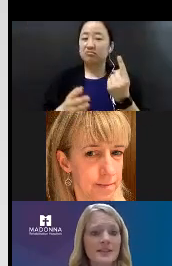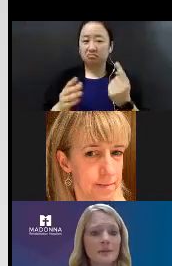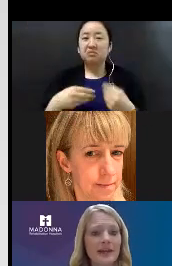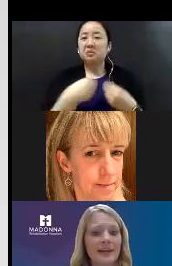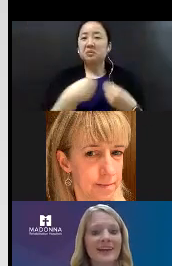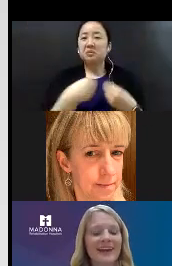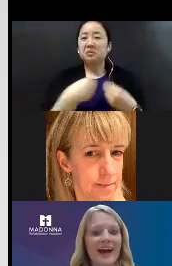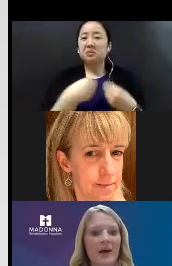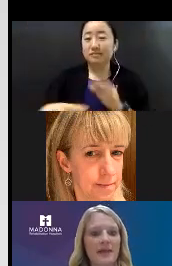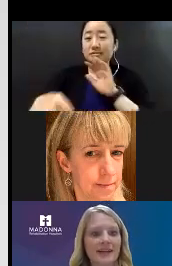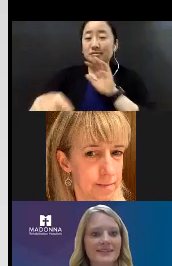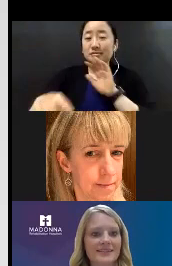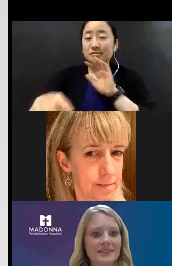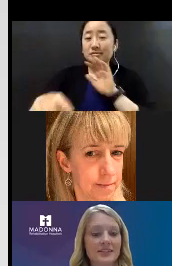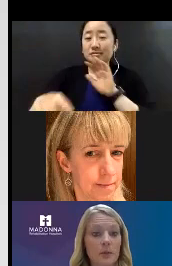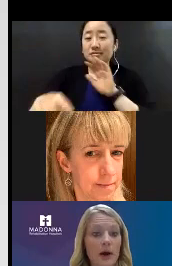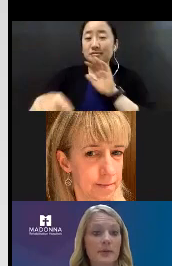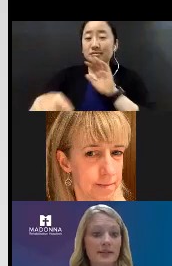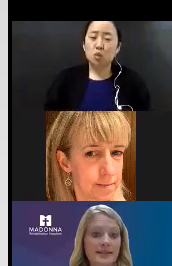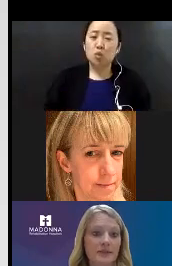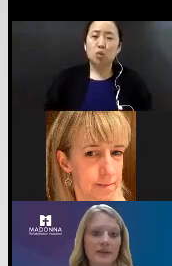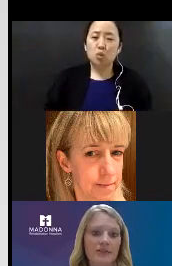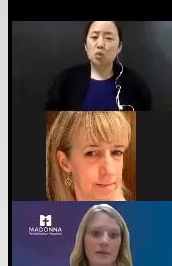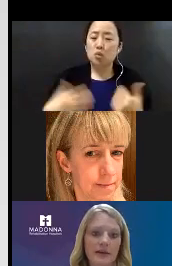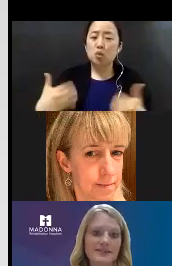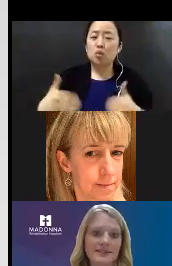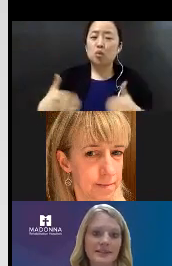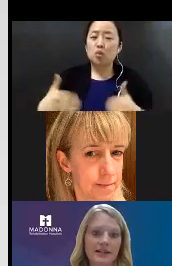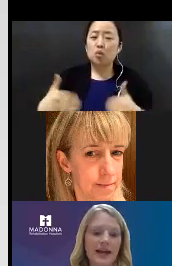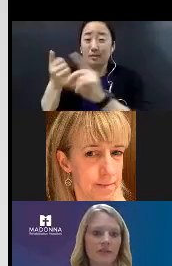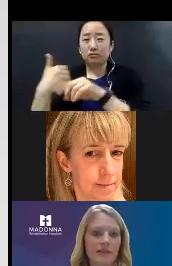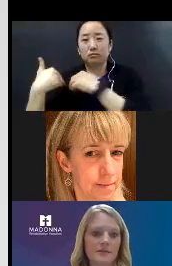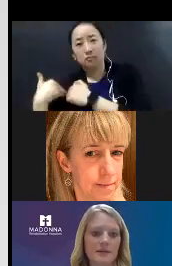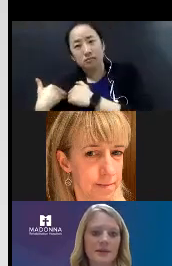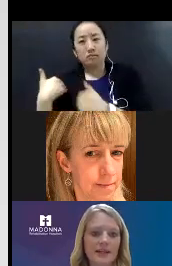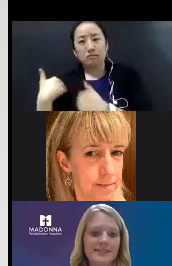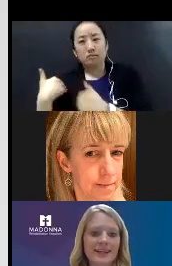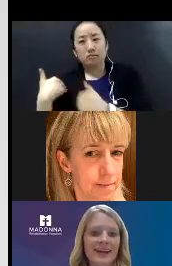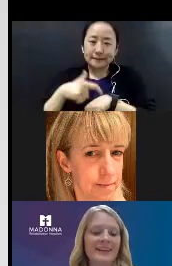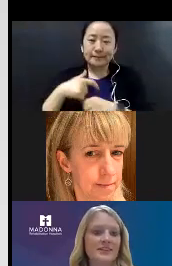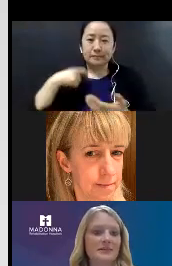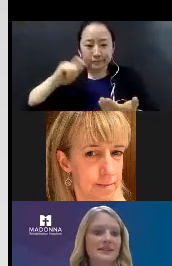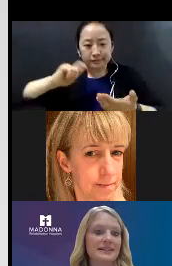THE CONS BEING THAT IT'S SOMEWHAT BURDENSOME FOR THE FAMILIES. TAKES A LOT OF TIME TO COMPLETE, SOME DELAYS IN